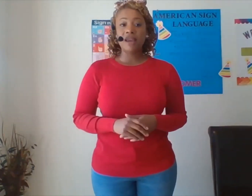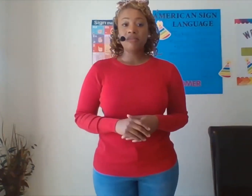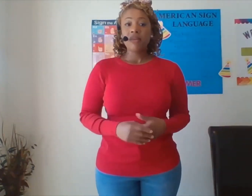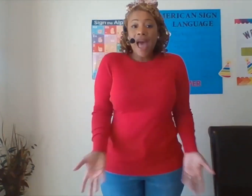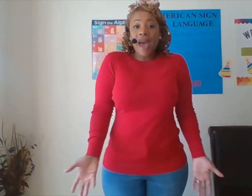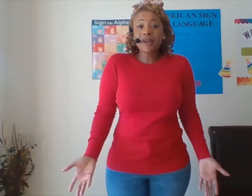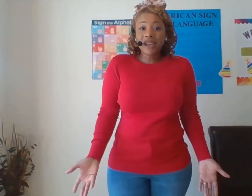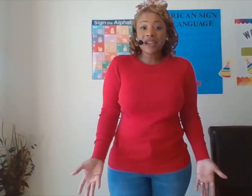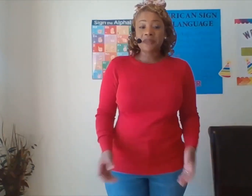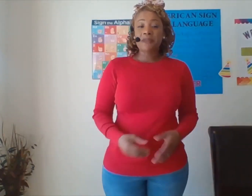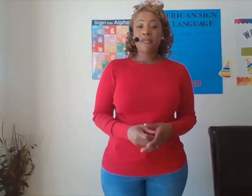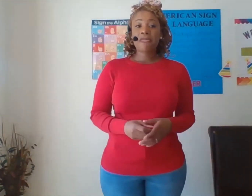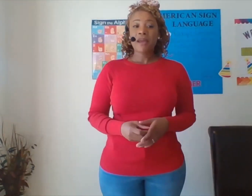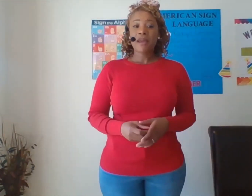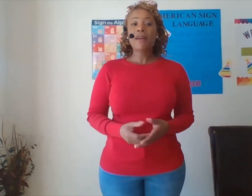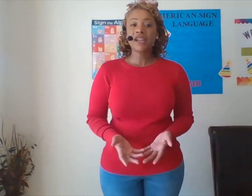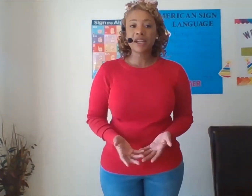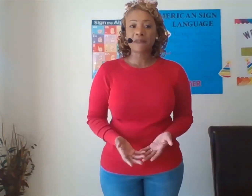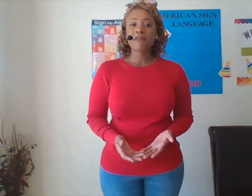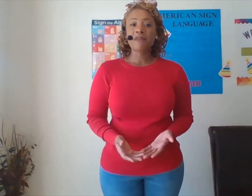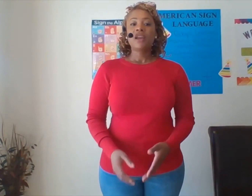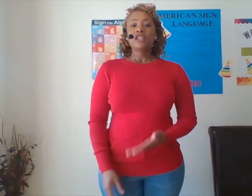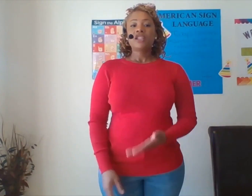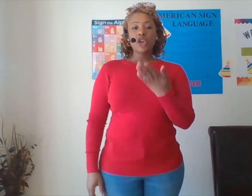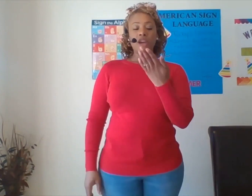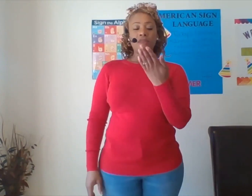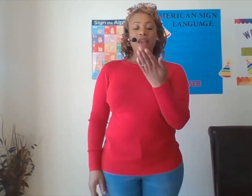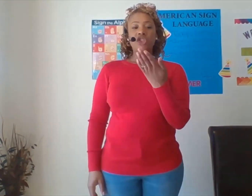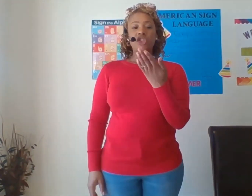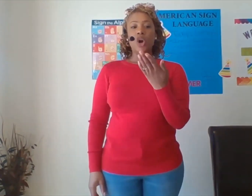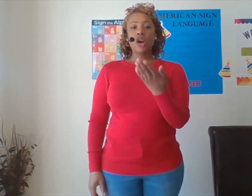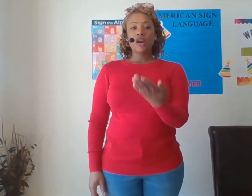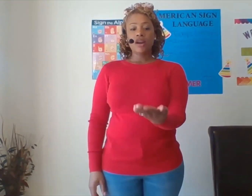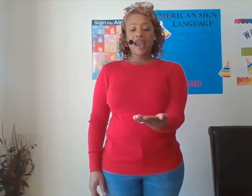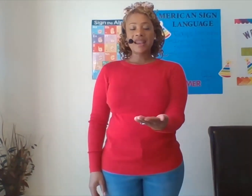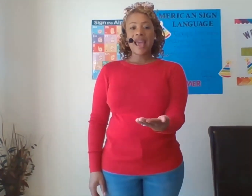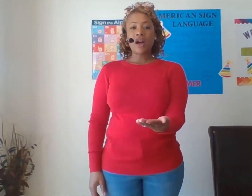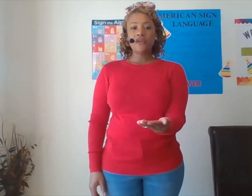I'm good I'm good so you're gonna place your hand out in